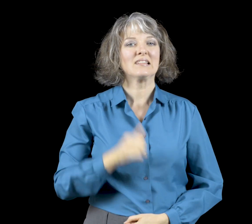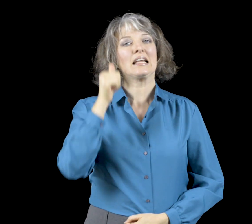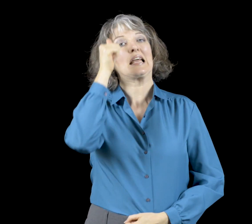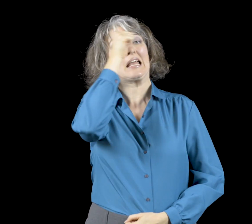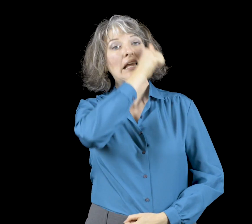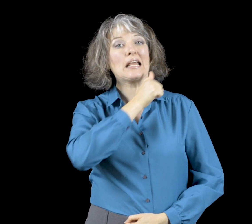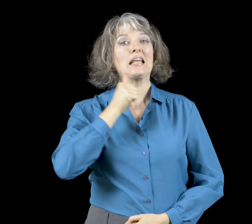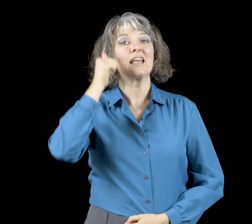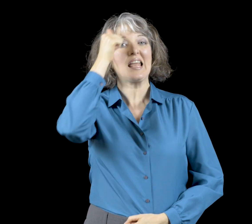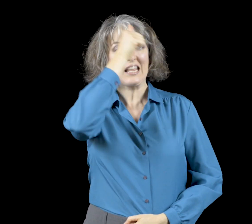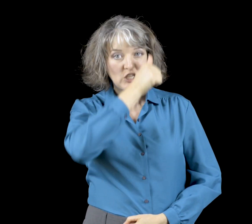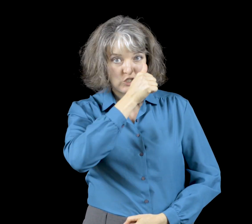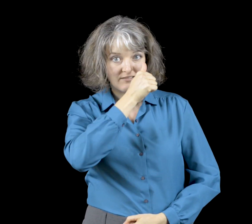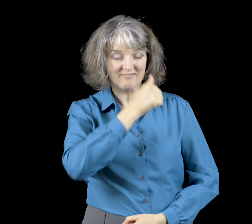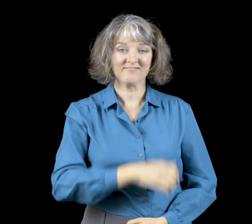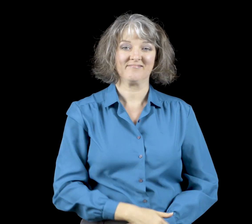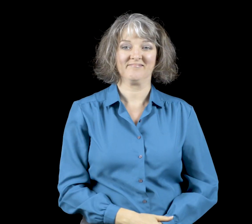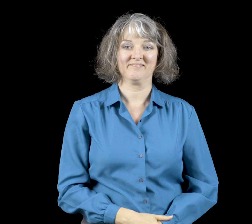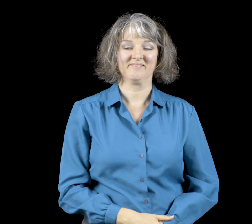Asia